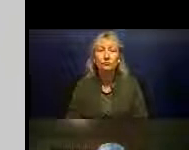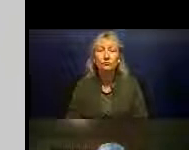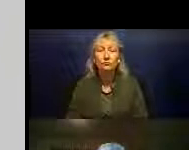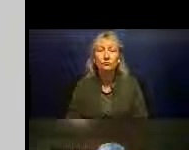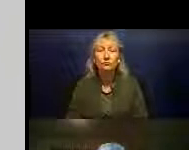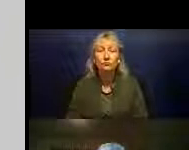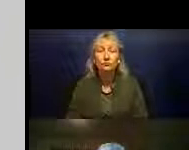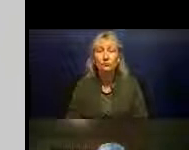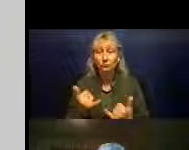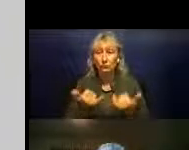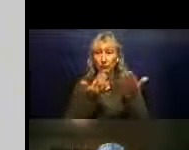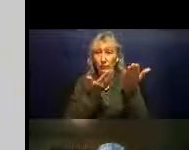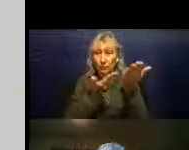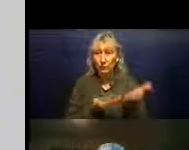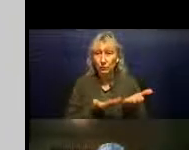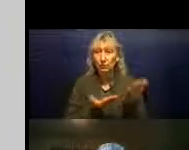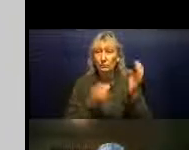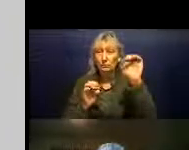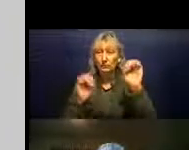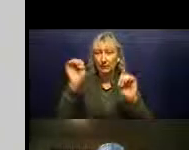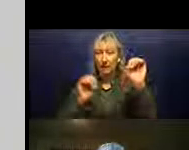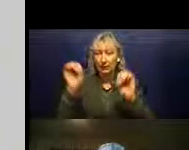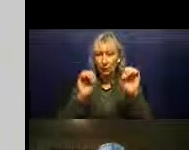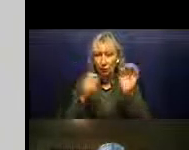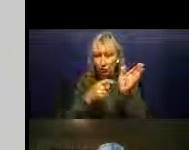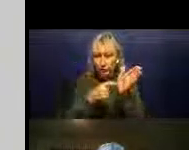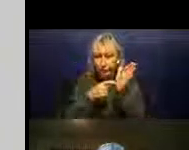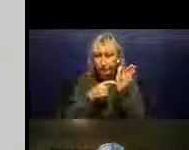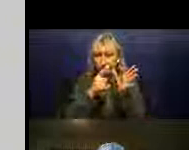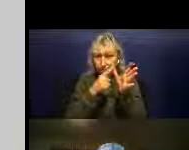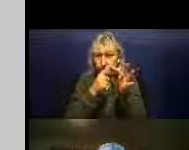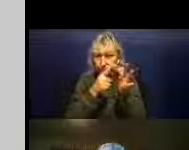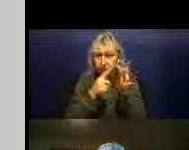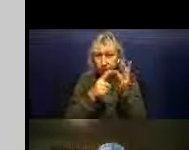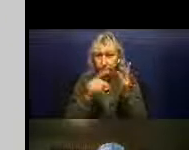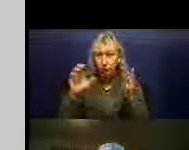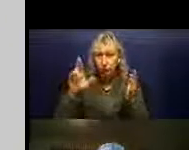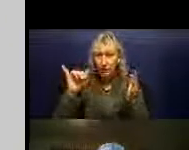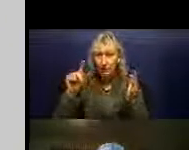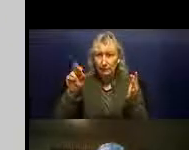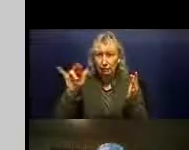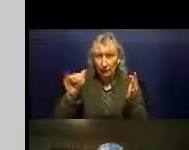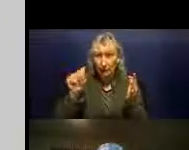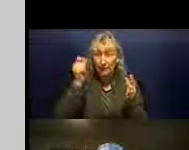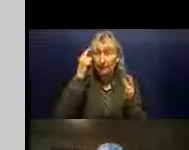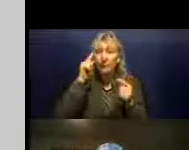You just need to fill in the information that's in there It won't be scored but it helps with the process of seeing what that those details are the next slide.